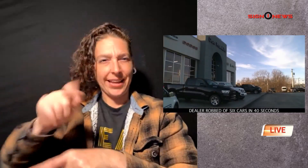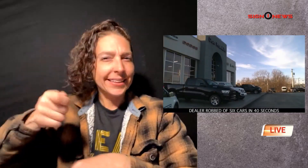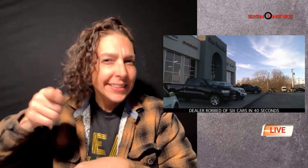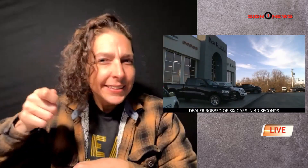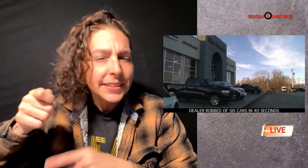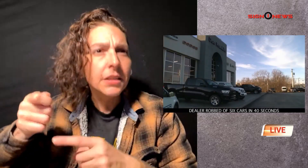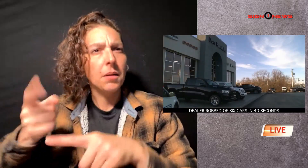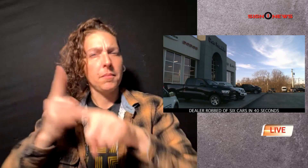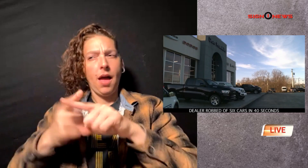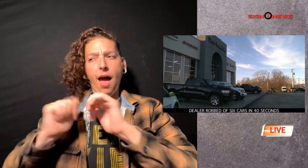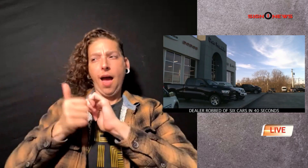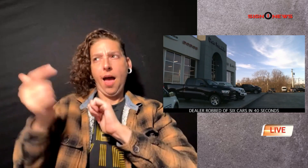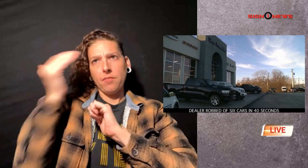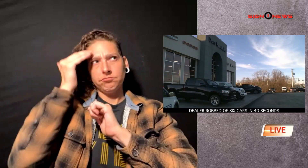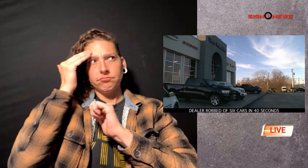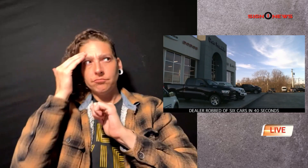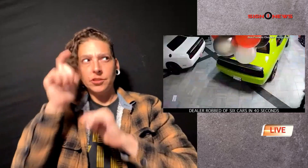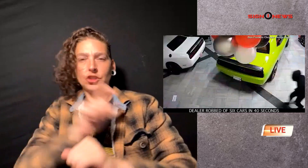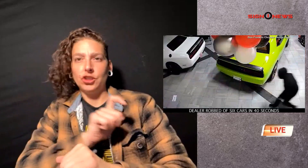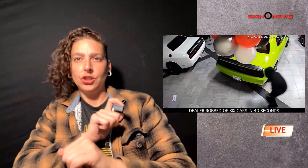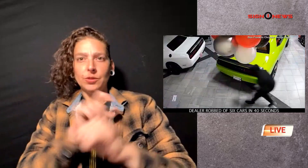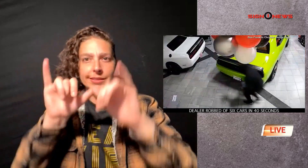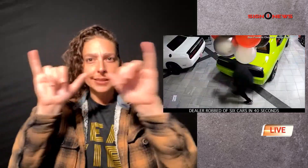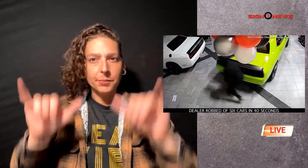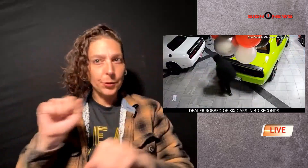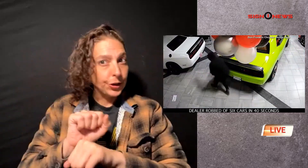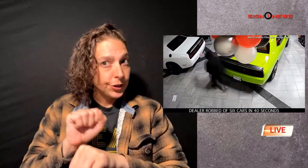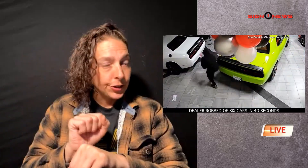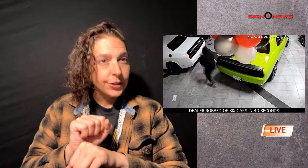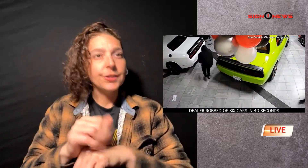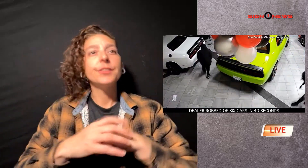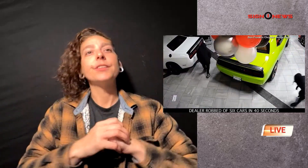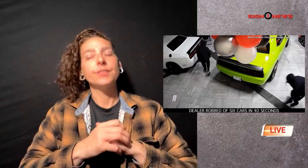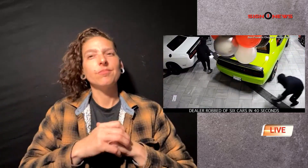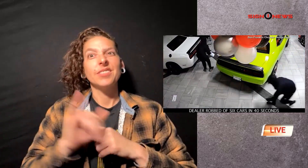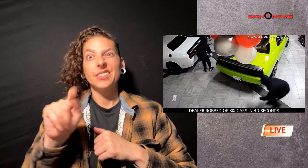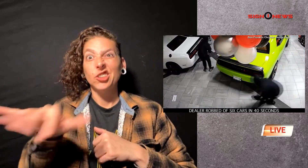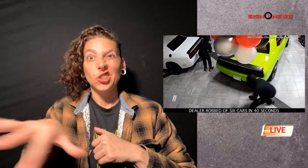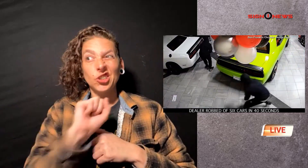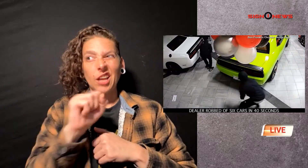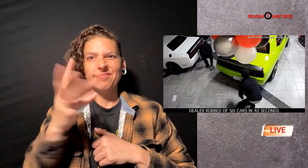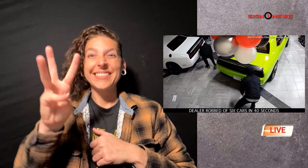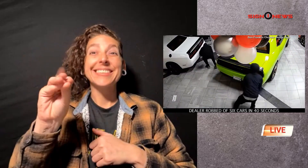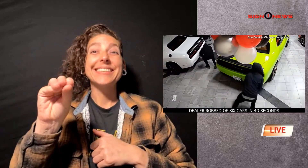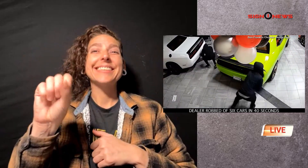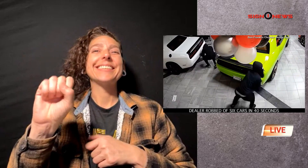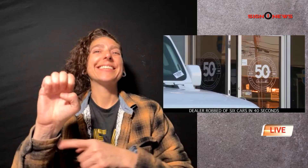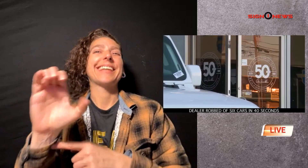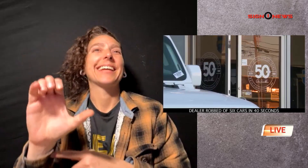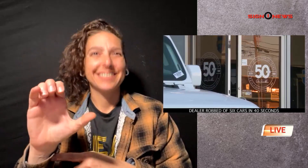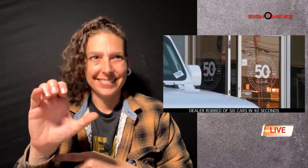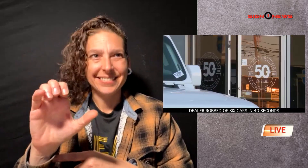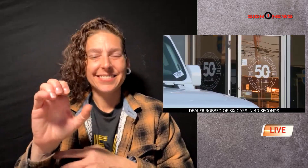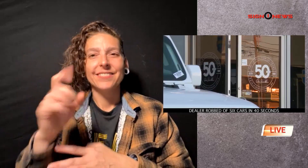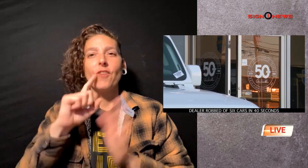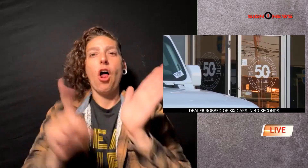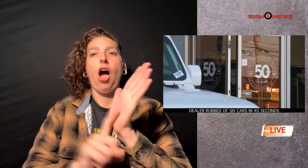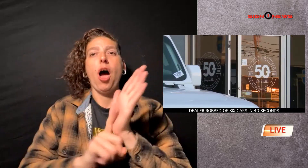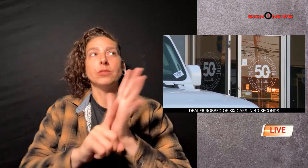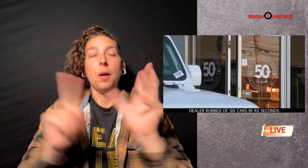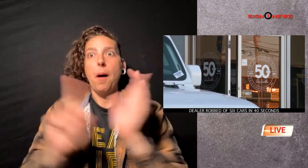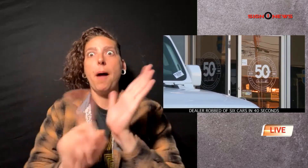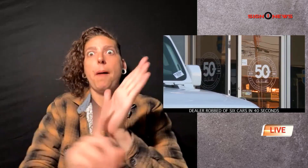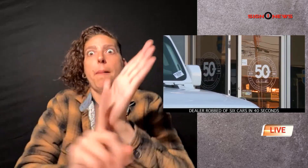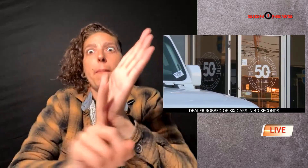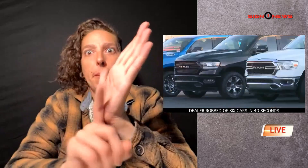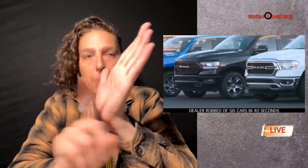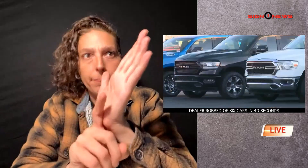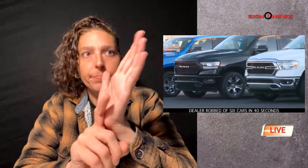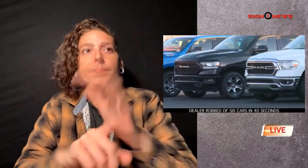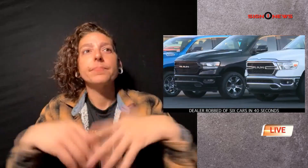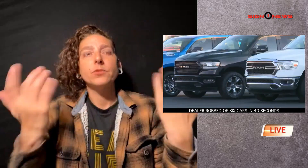where to find the key and how the security system worked it takes 60 seconds for alarms to go off